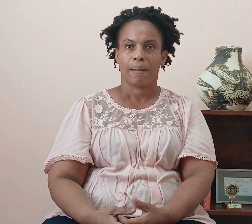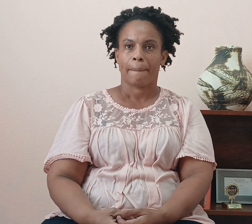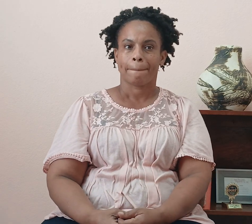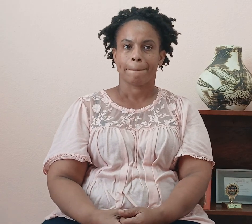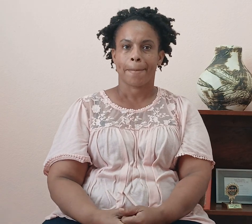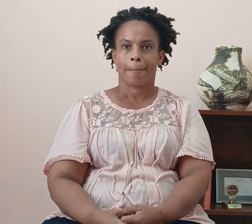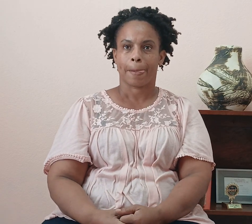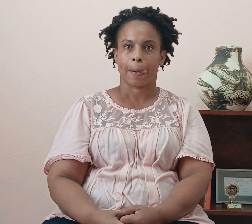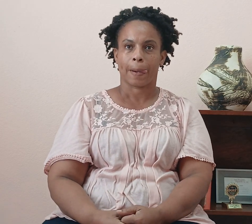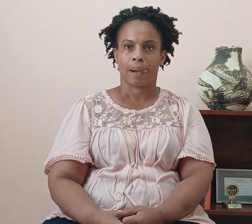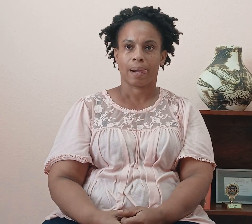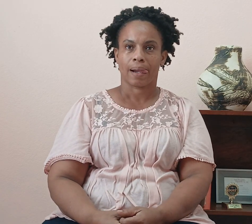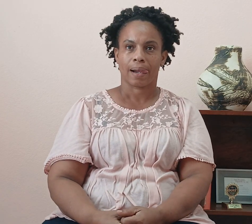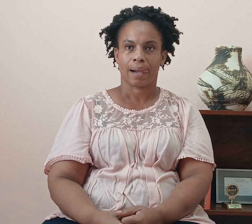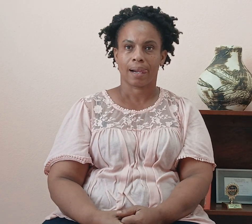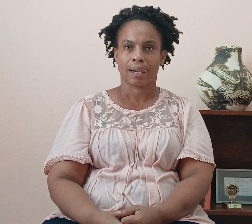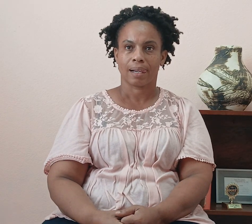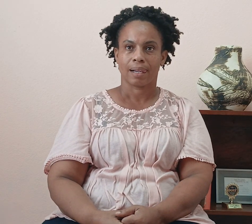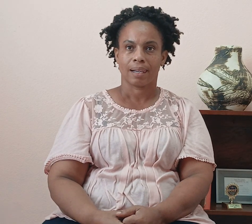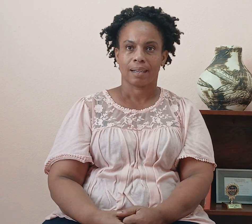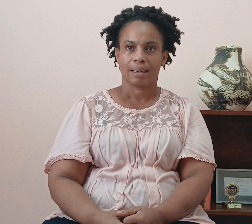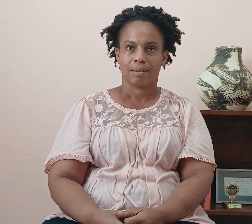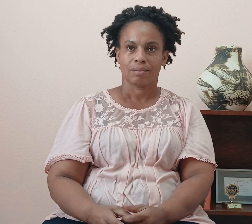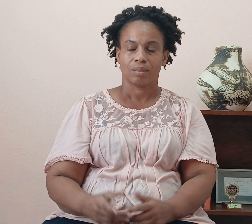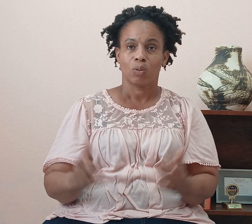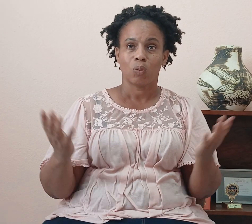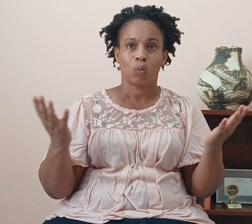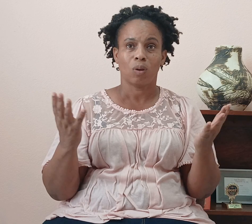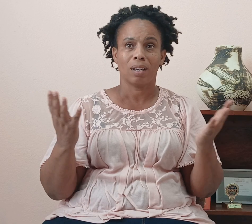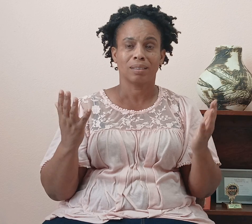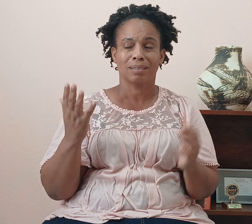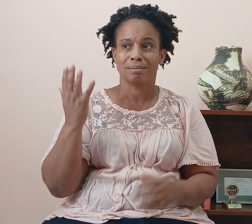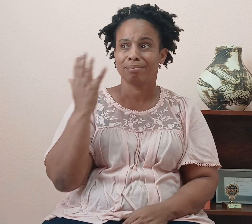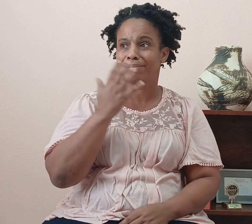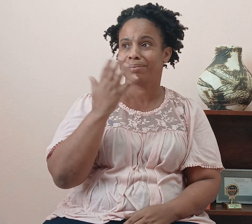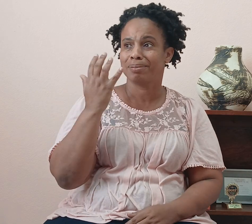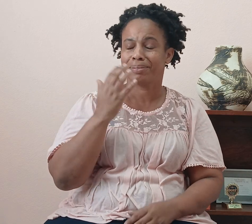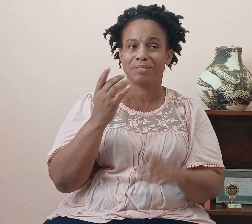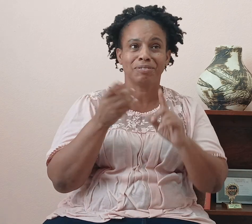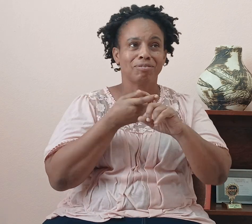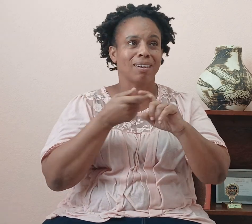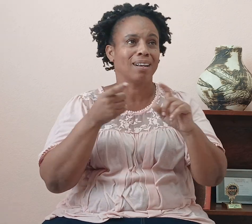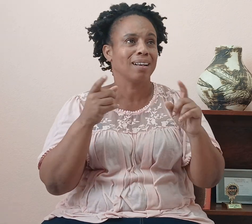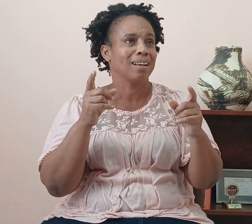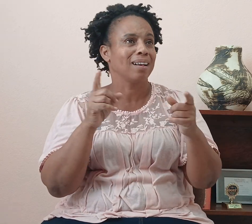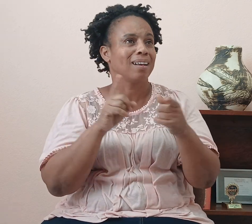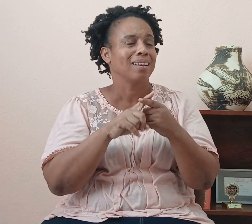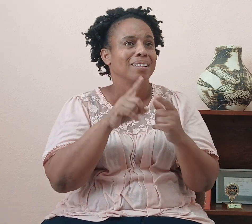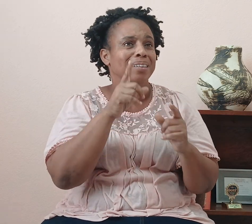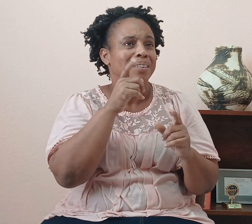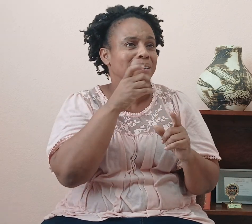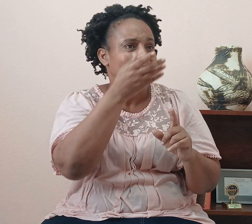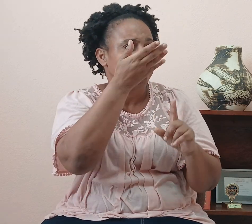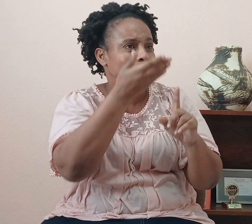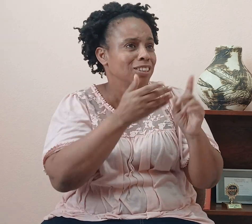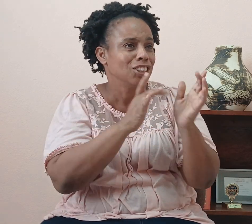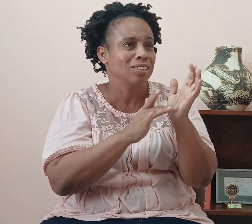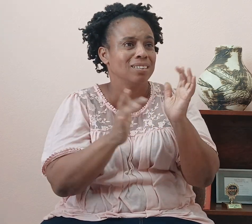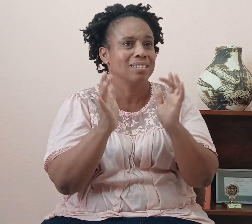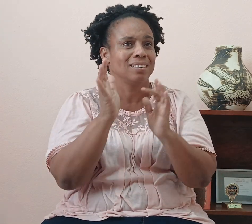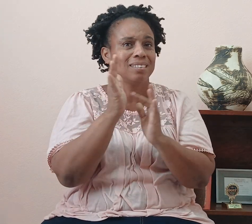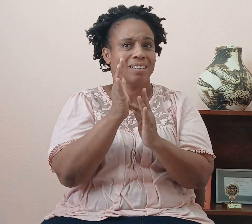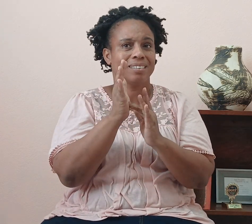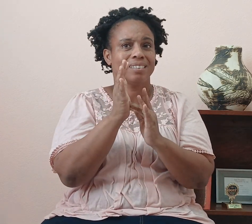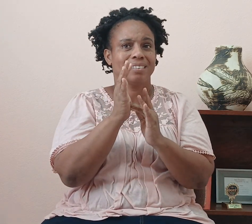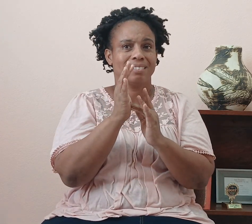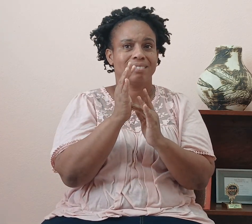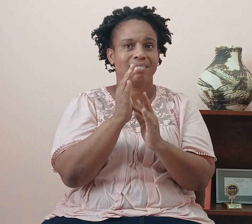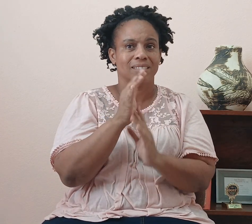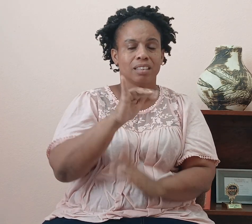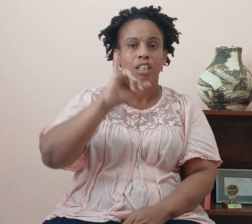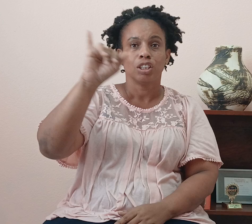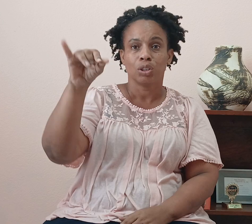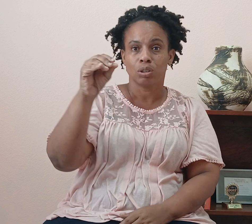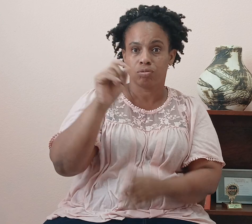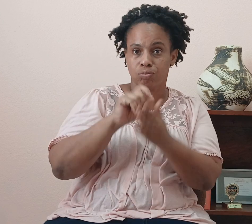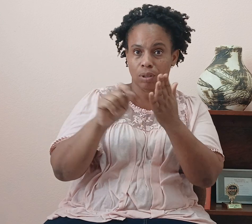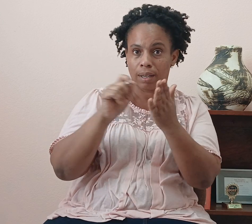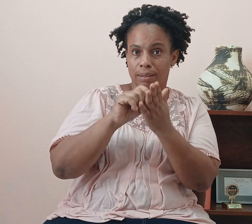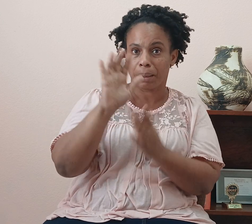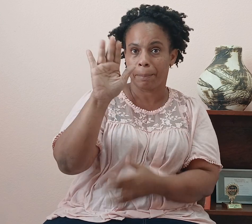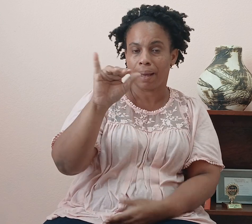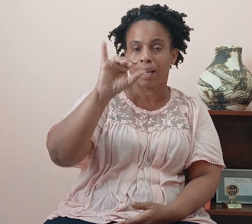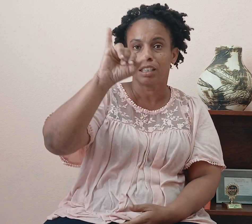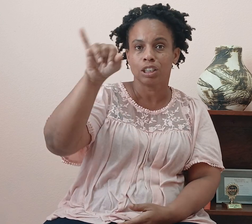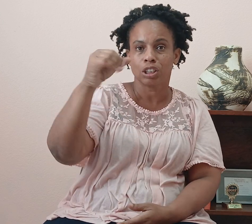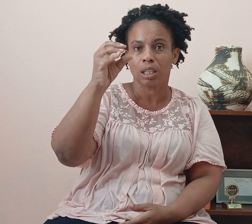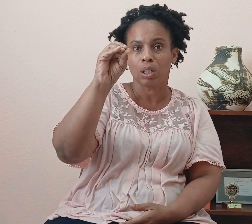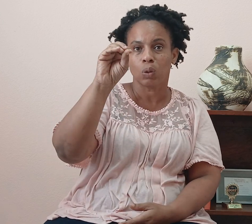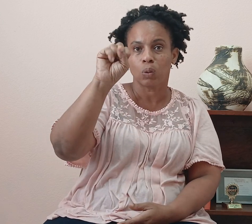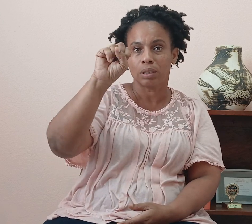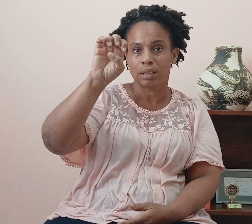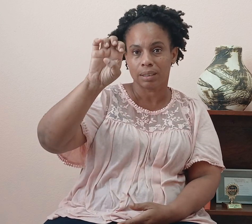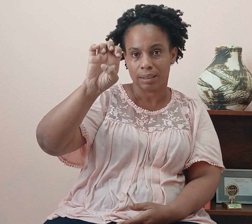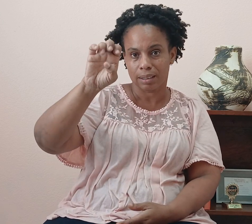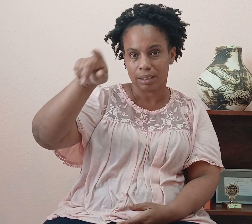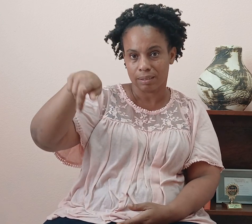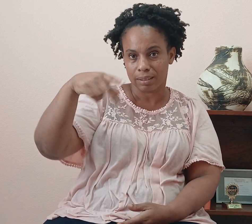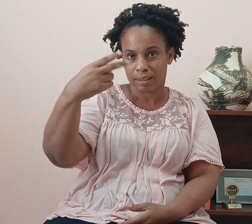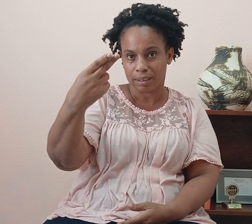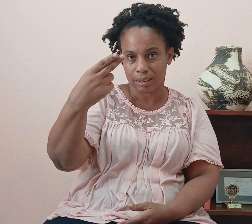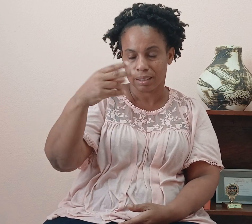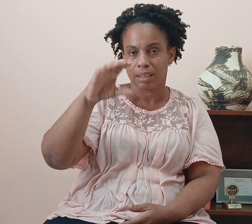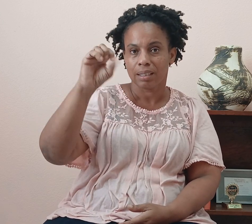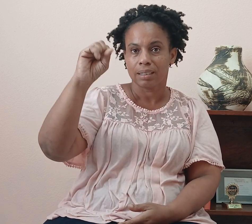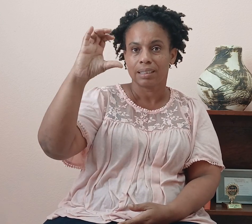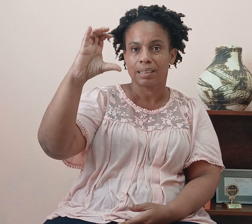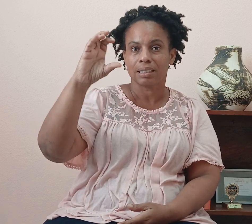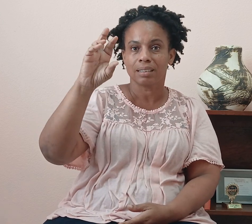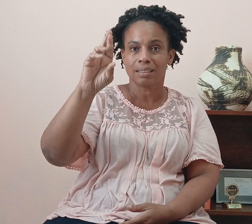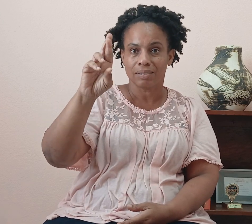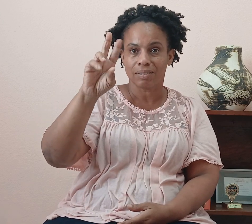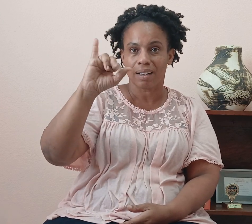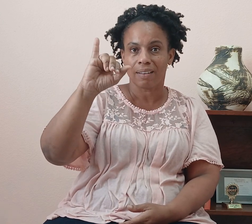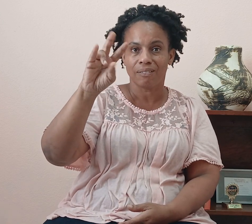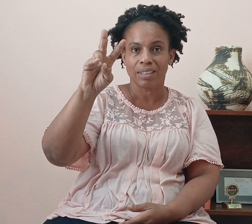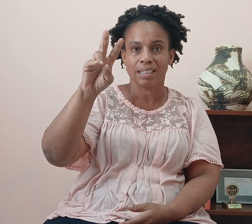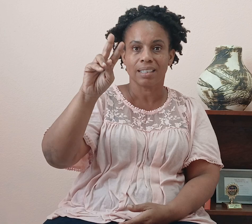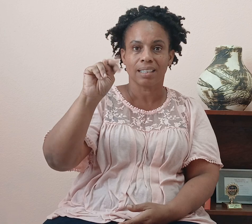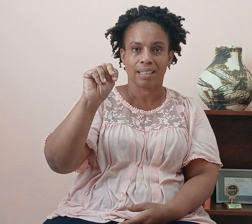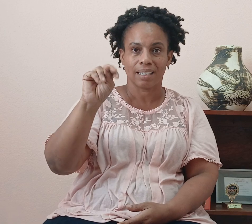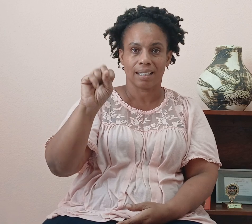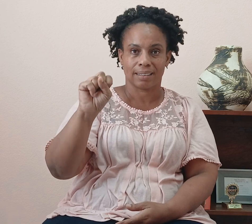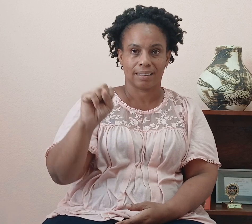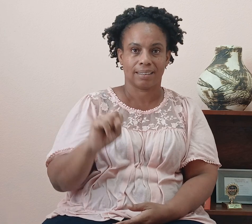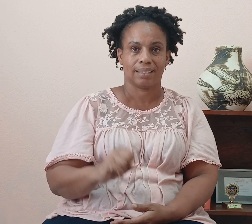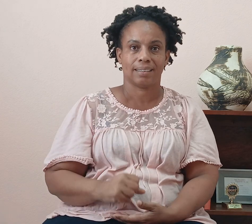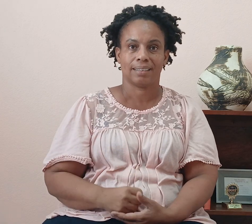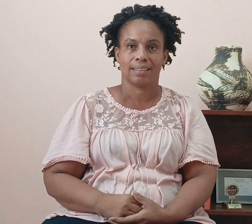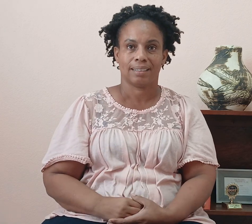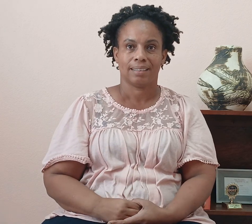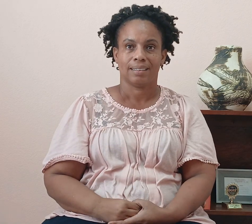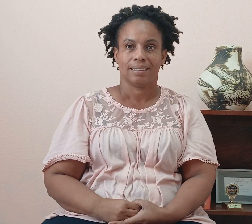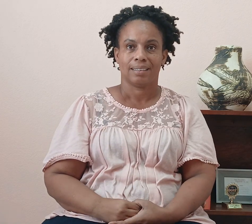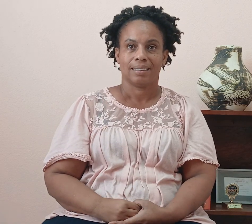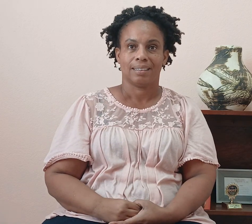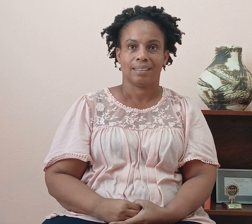What a Friend we have in Jesus - Joseph Medlicott Scriven (1819-1886)